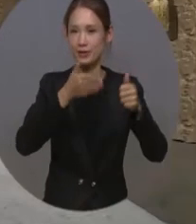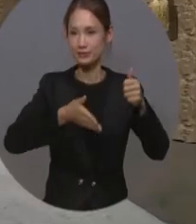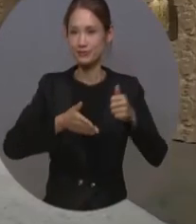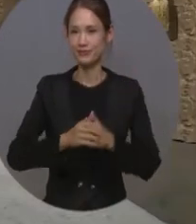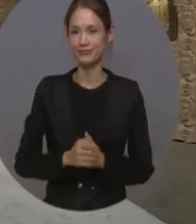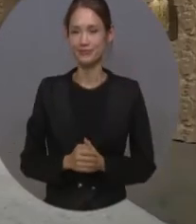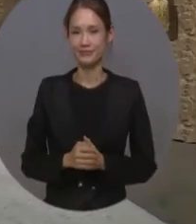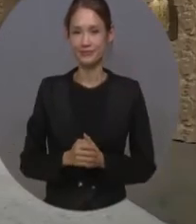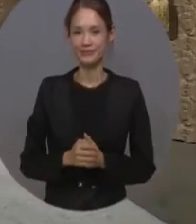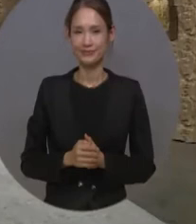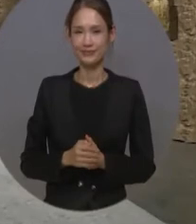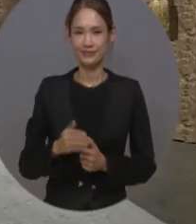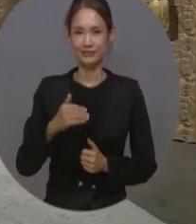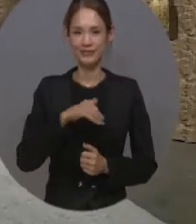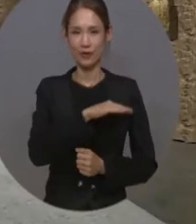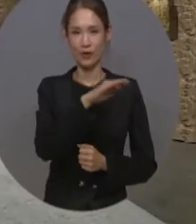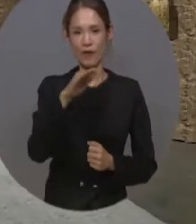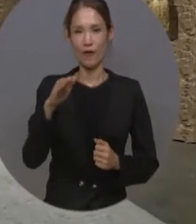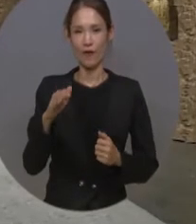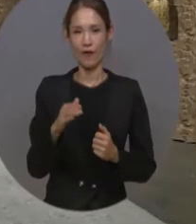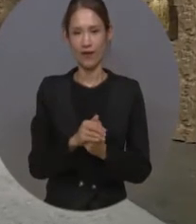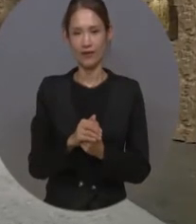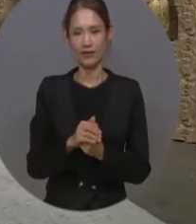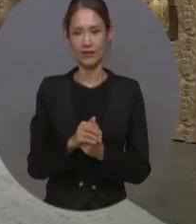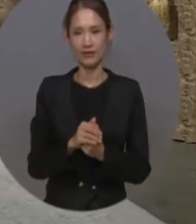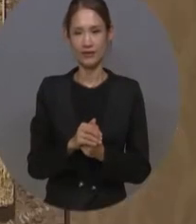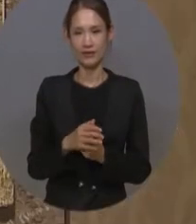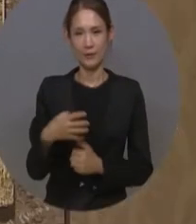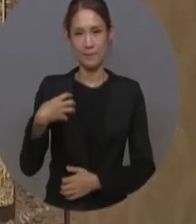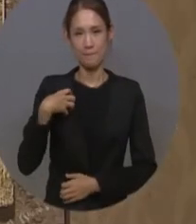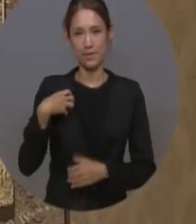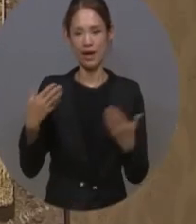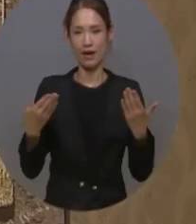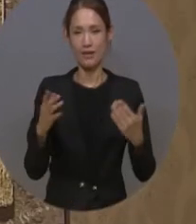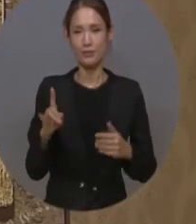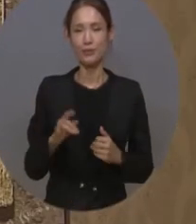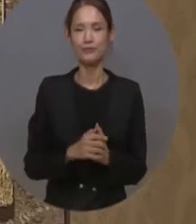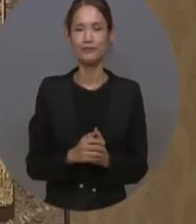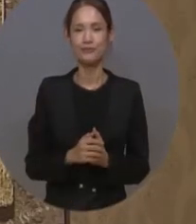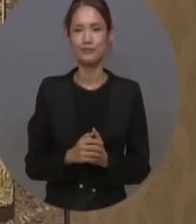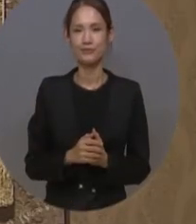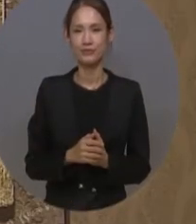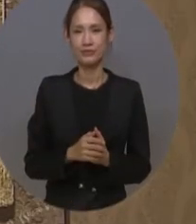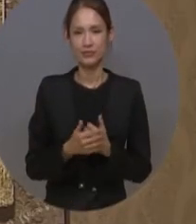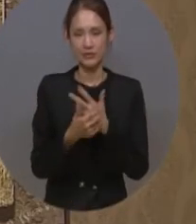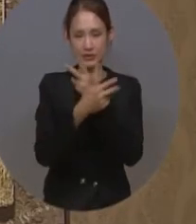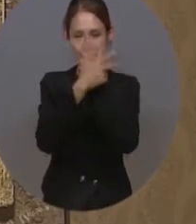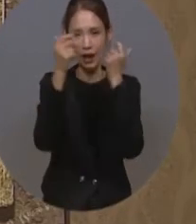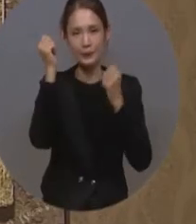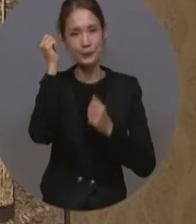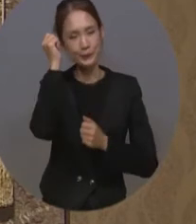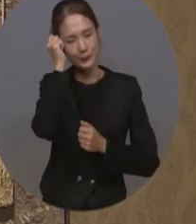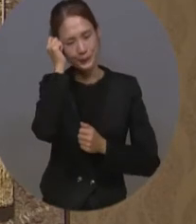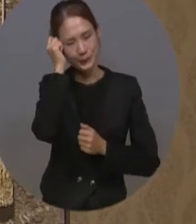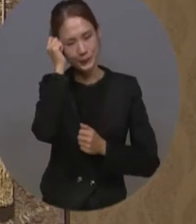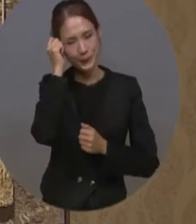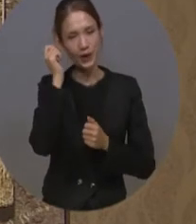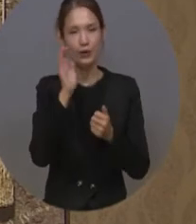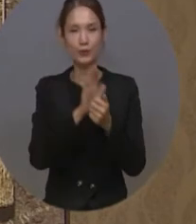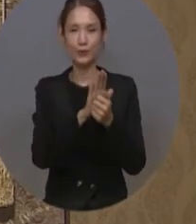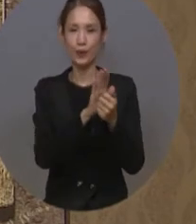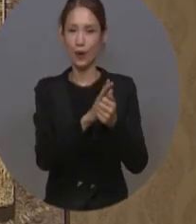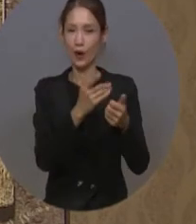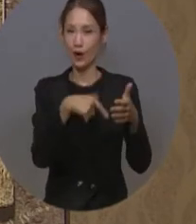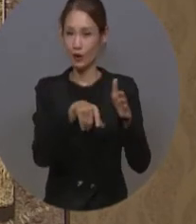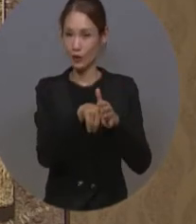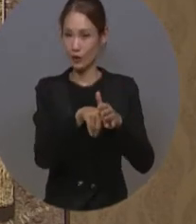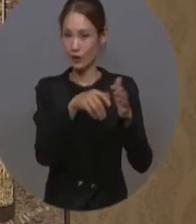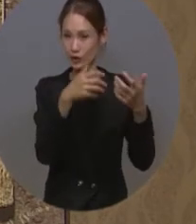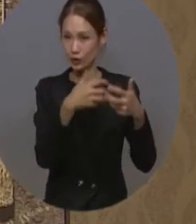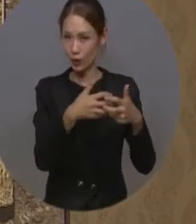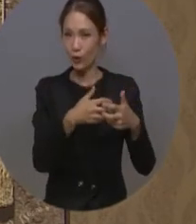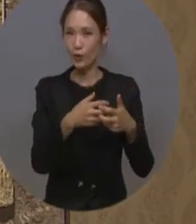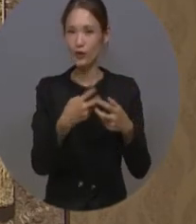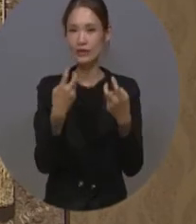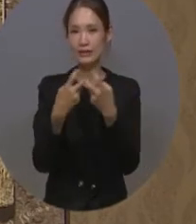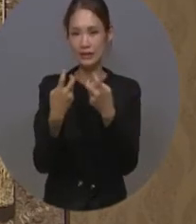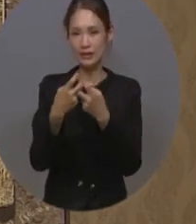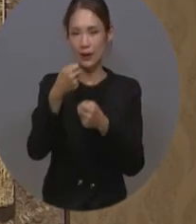Yes, our company makes tools and equipment to help people sleep well